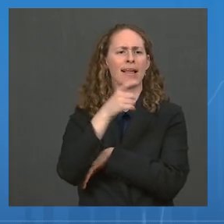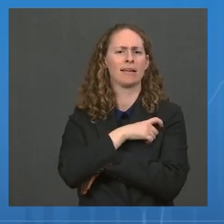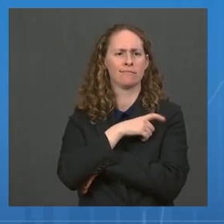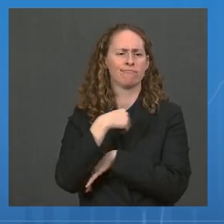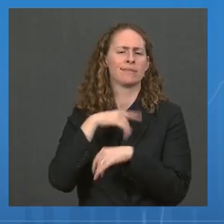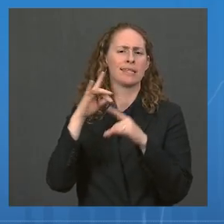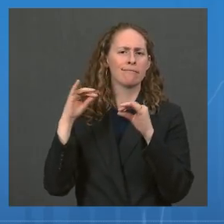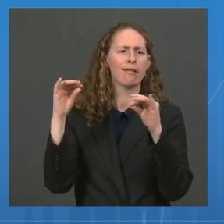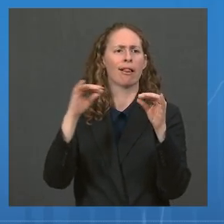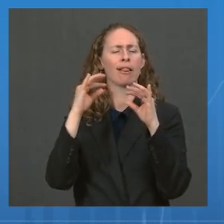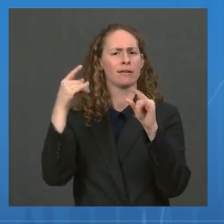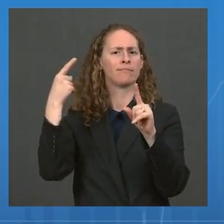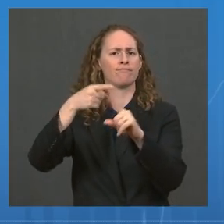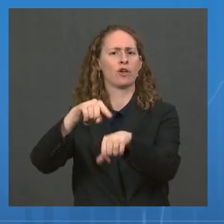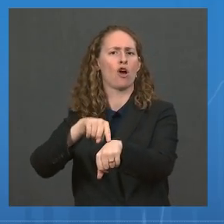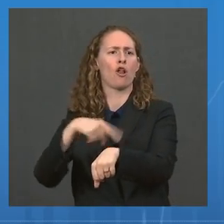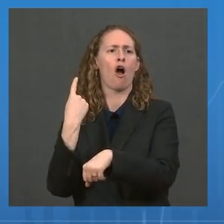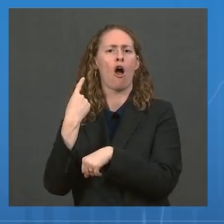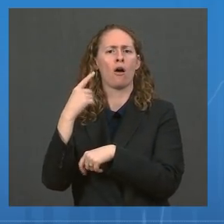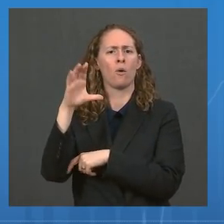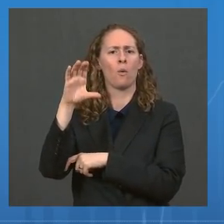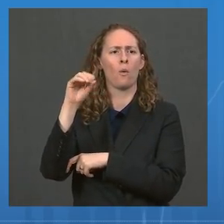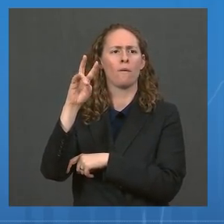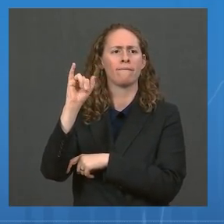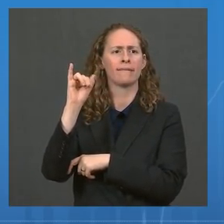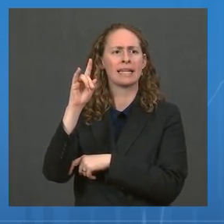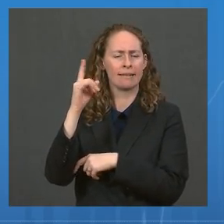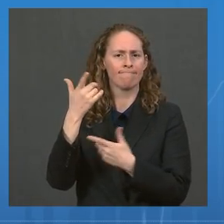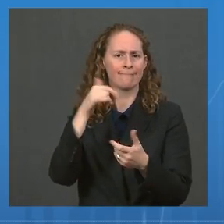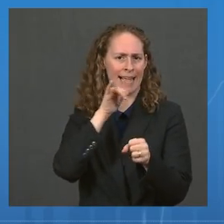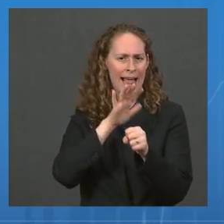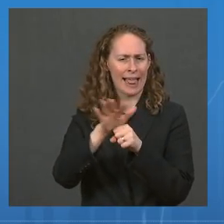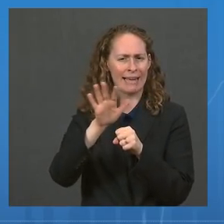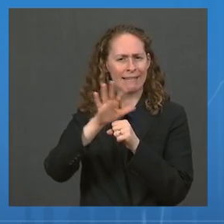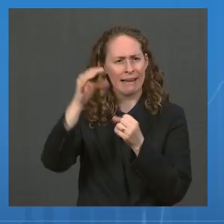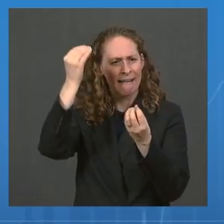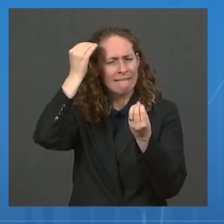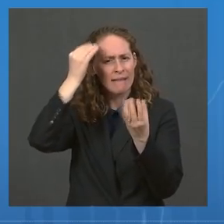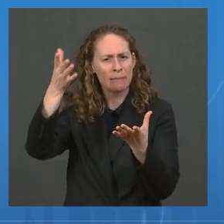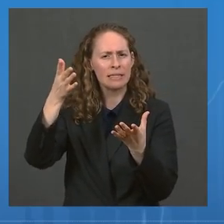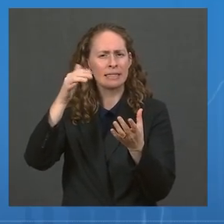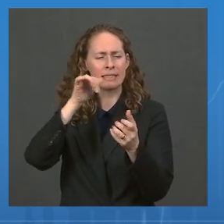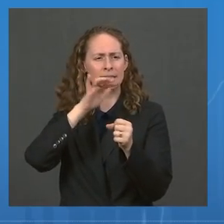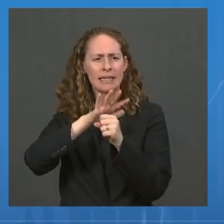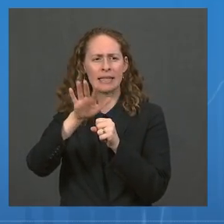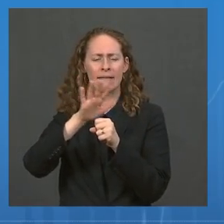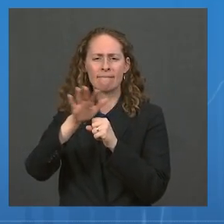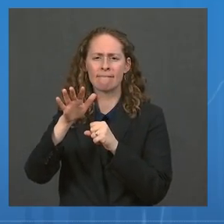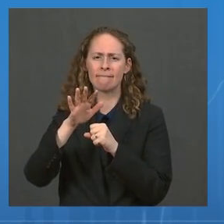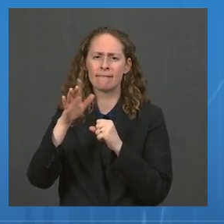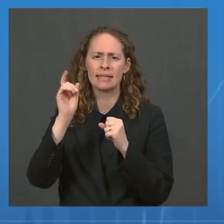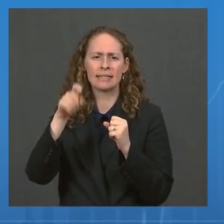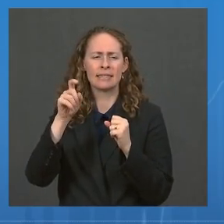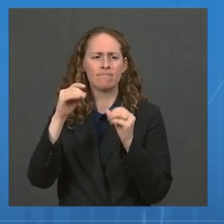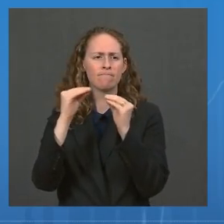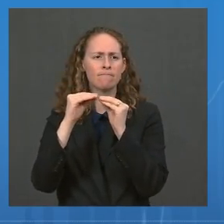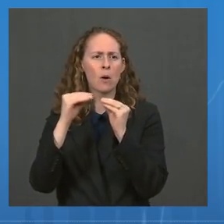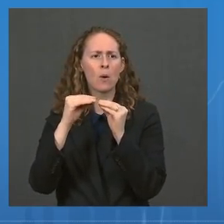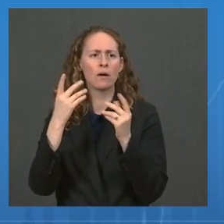We don't have a lot of data with regard to long COVID in the context of breakthrough infections after two doses are --